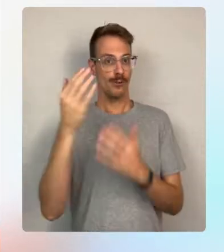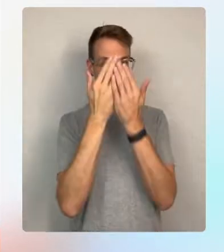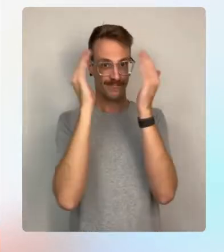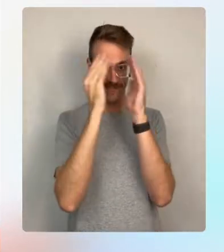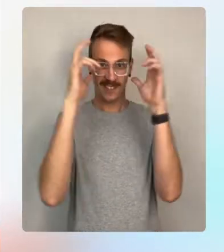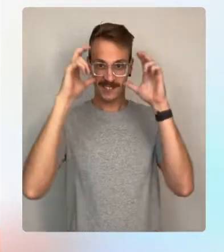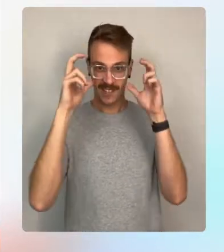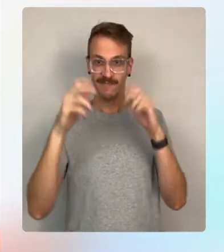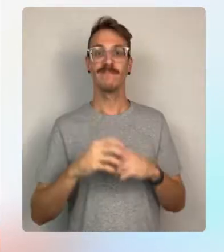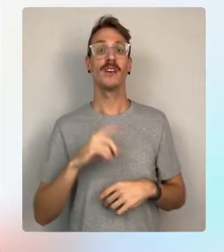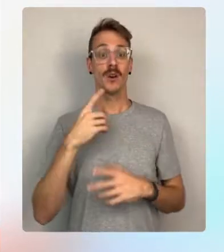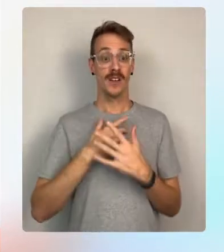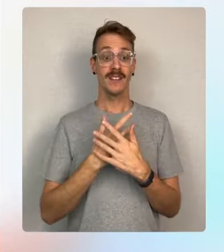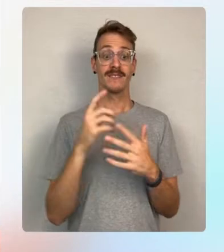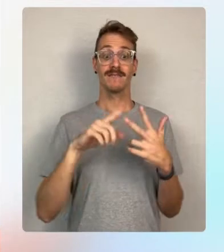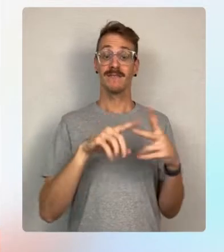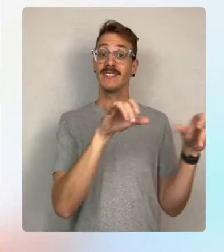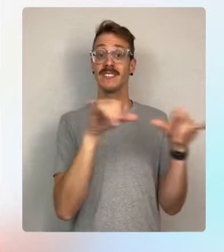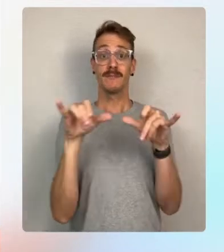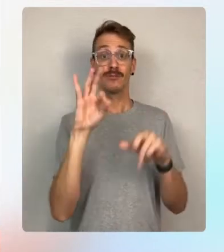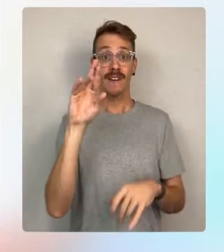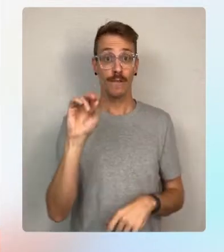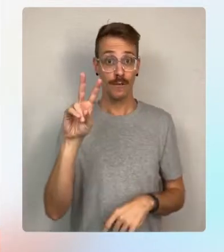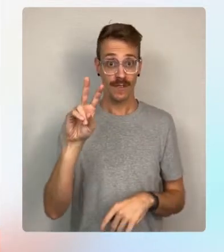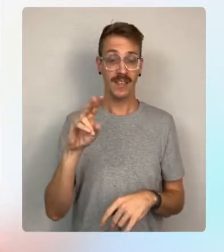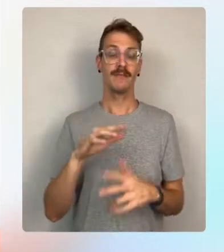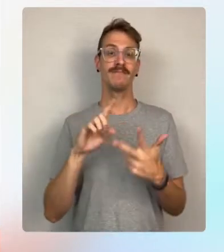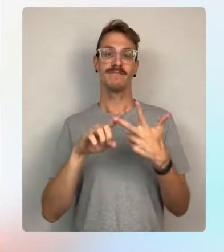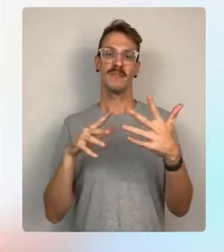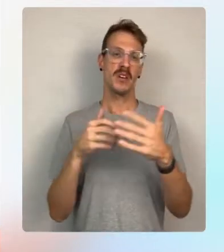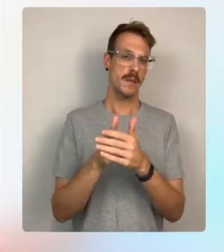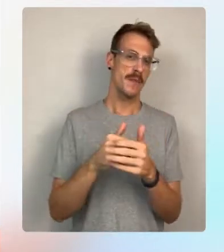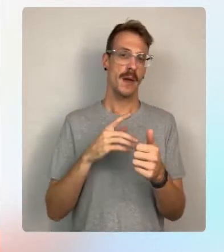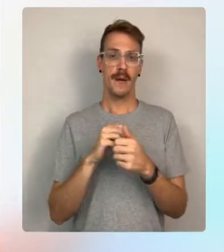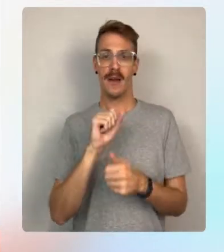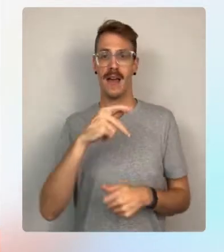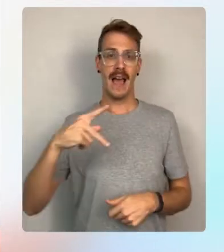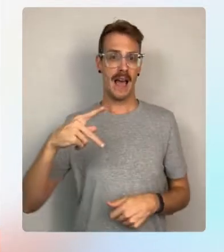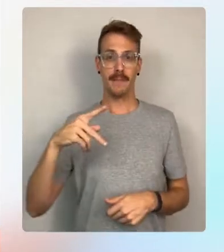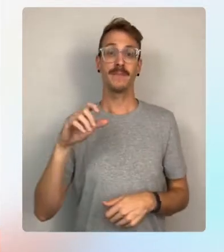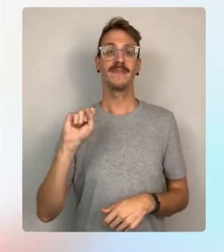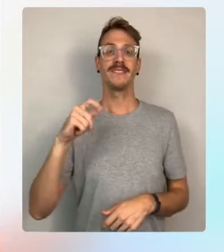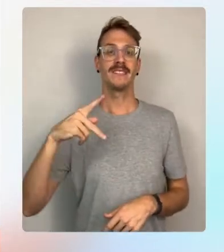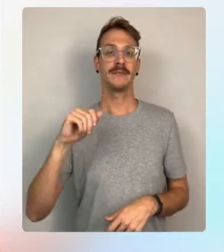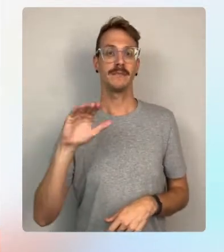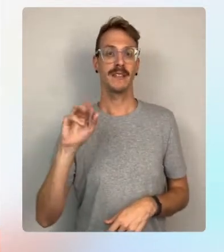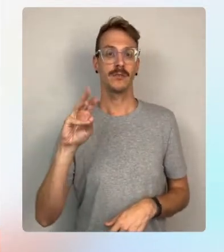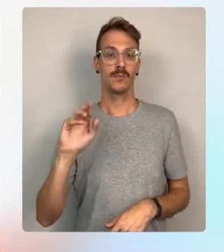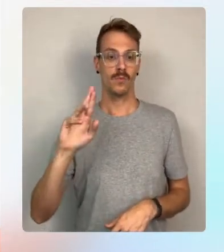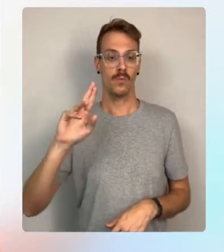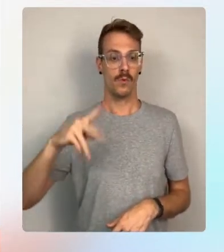We'll discuss symmetric FOV and give a quick update on Application SpaceWarp that we introduced last year.